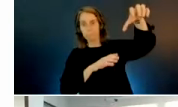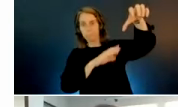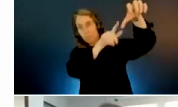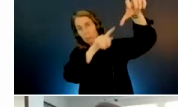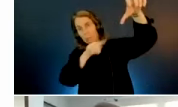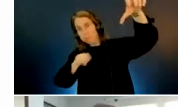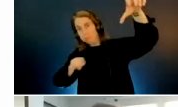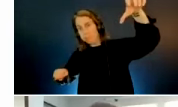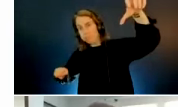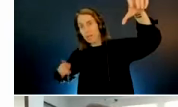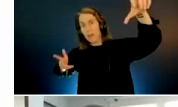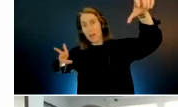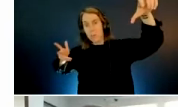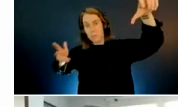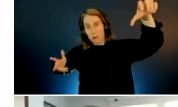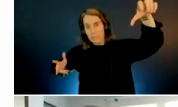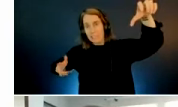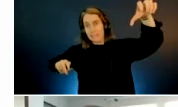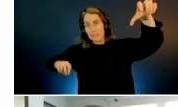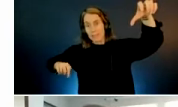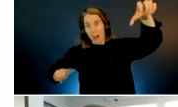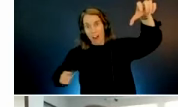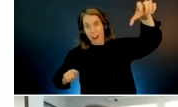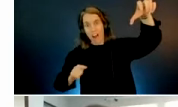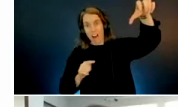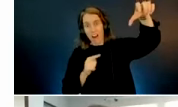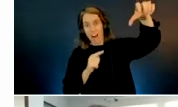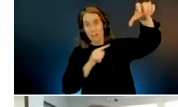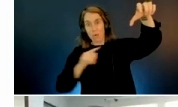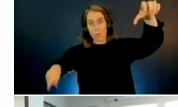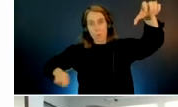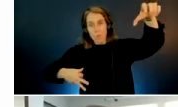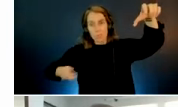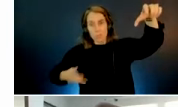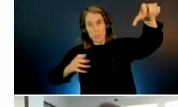climb the hill basically to get up to the polling place if it's not paved over if there aren't